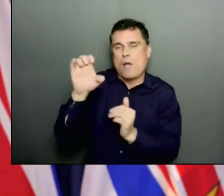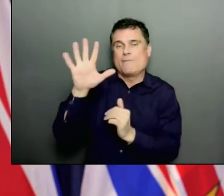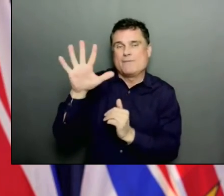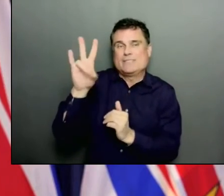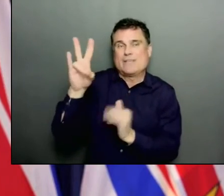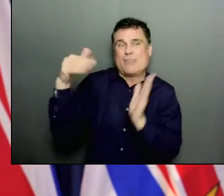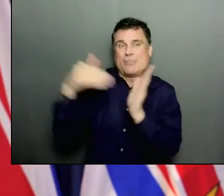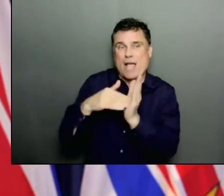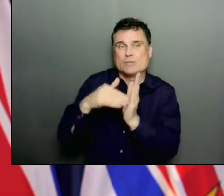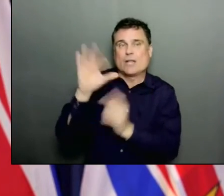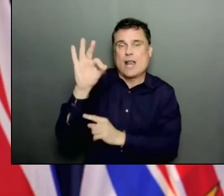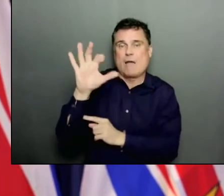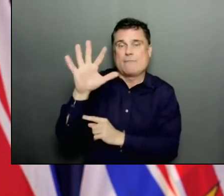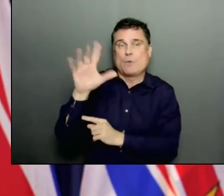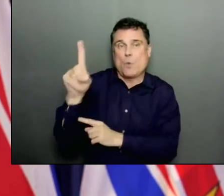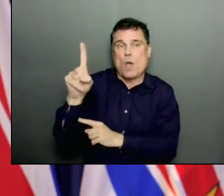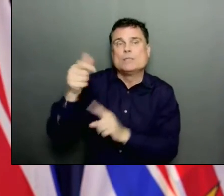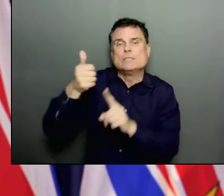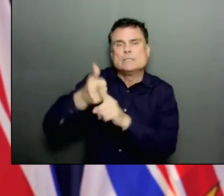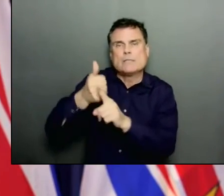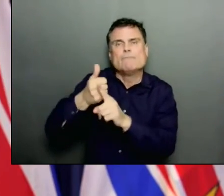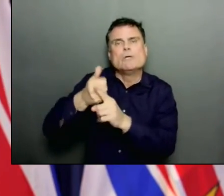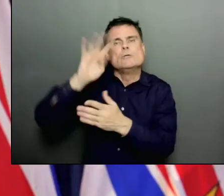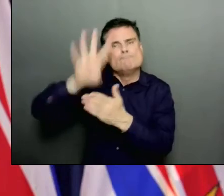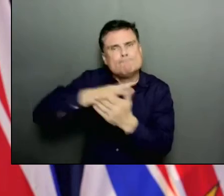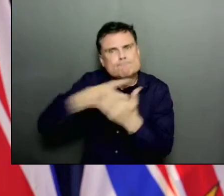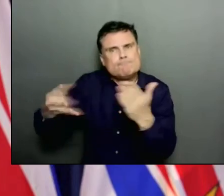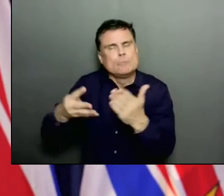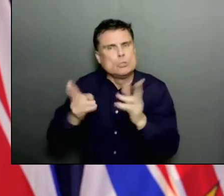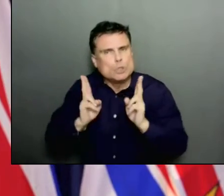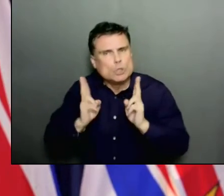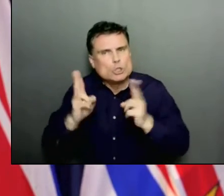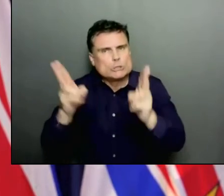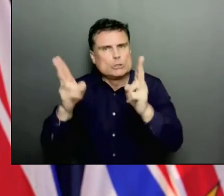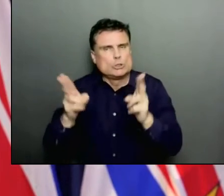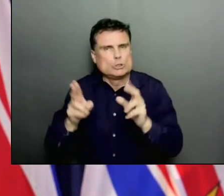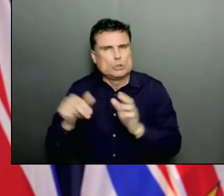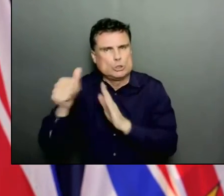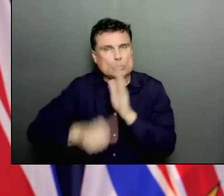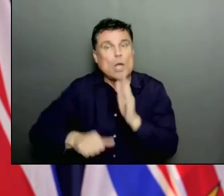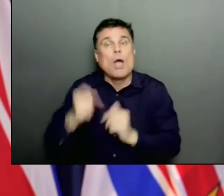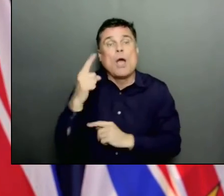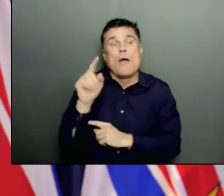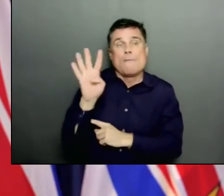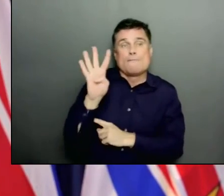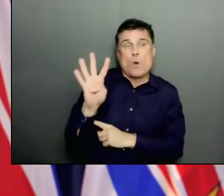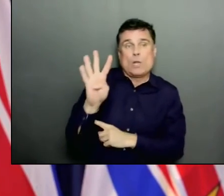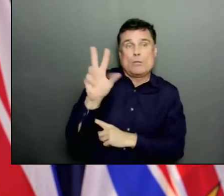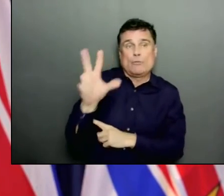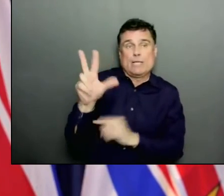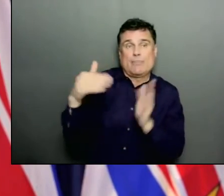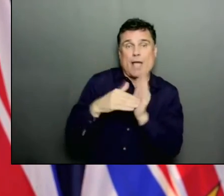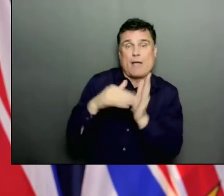December 7 to 13 we originally reported 6,747 surgeries completed. Now that the data has been